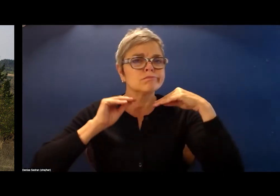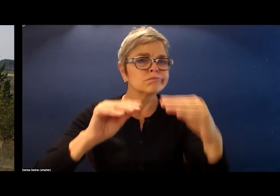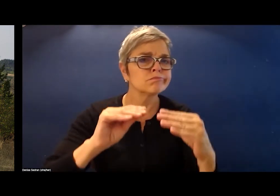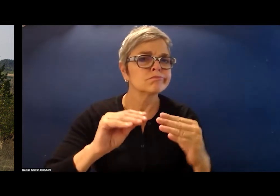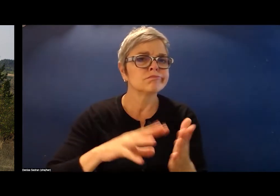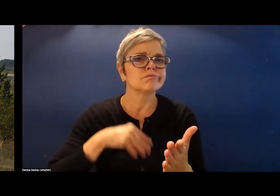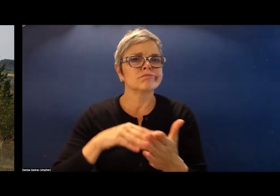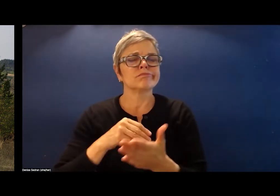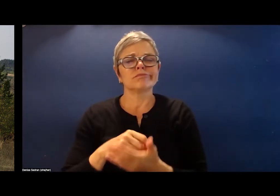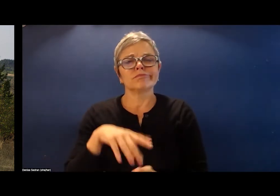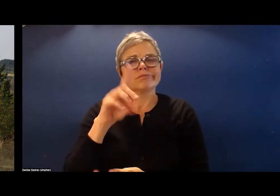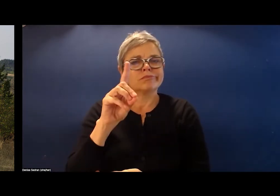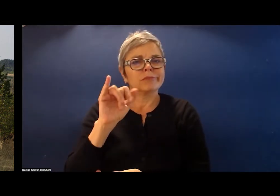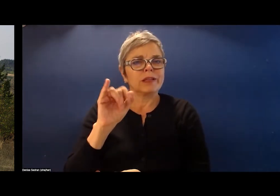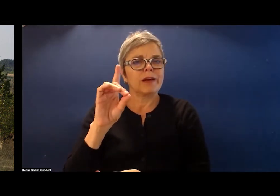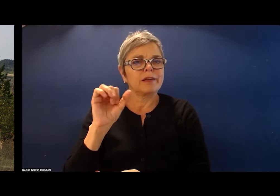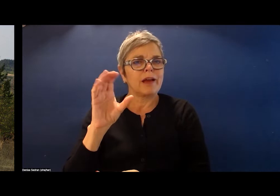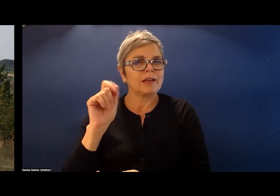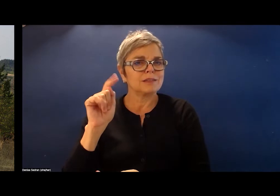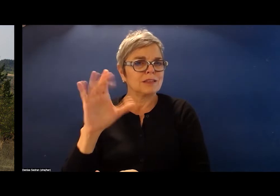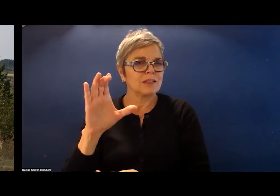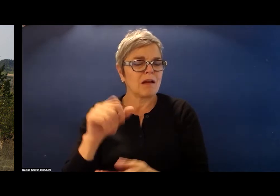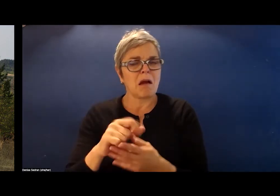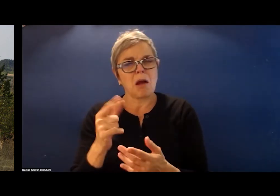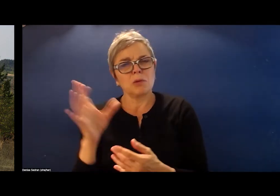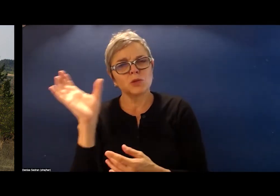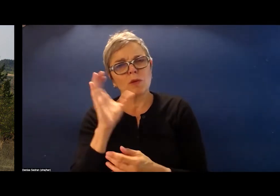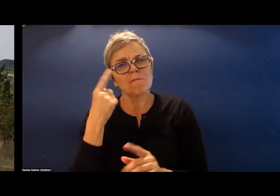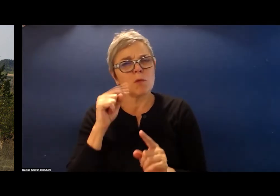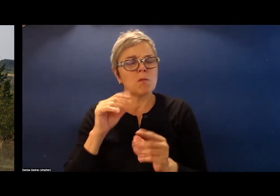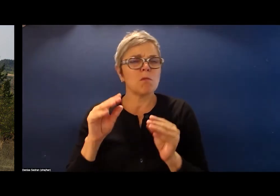obvious definition of feminism or feminist art